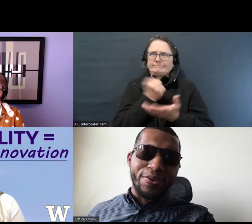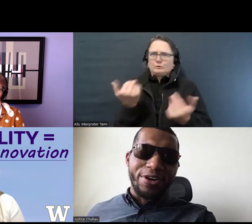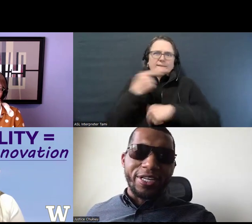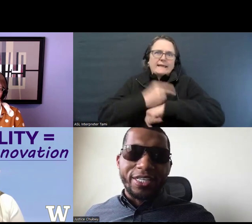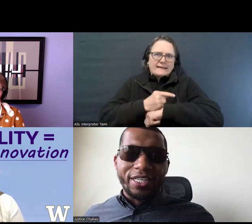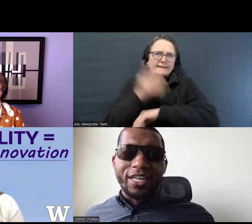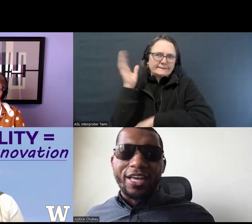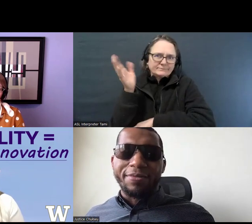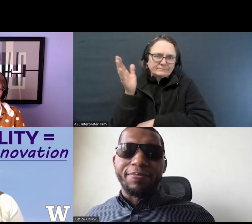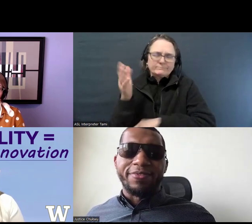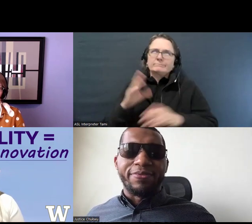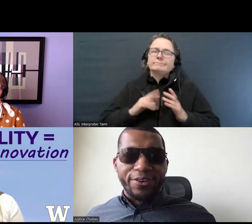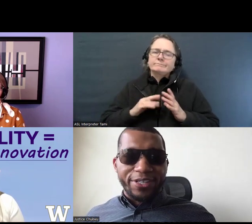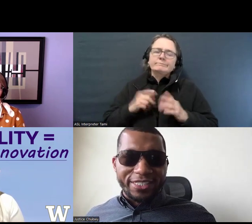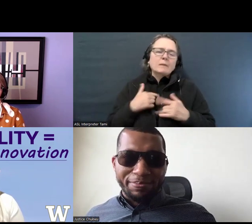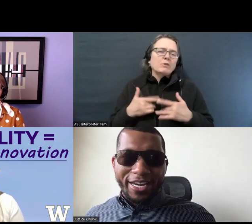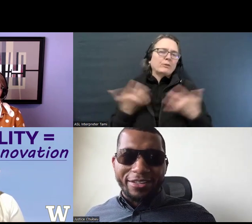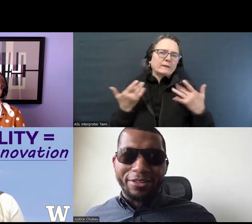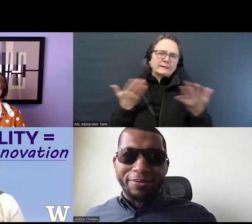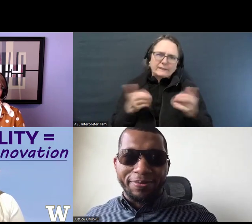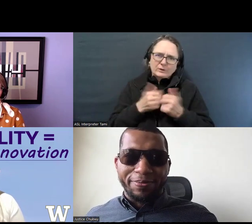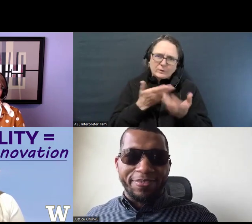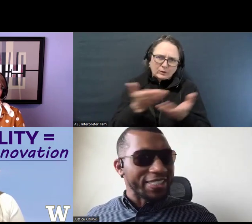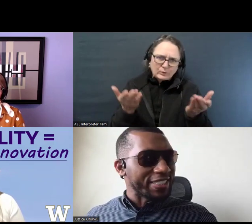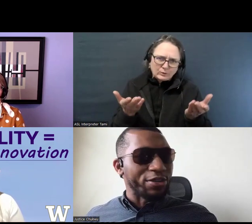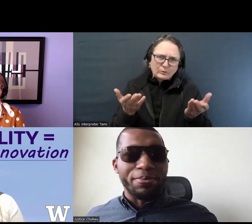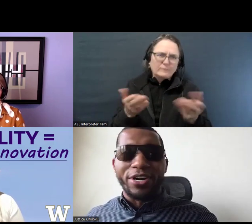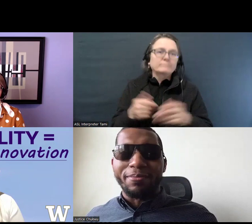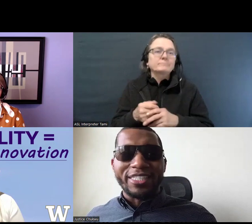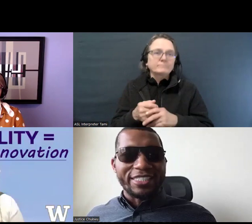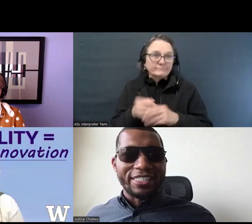for the first medical visit or appointment.